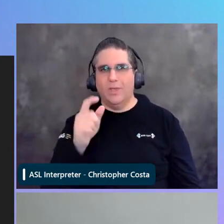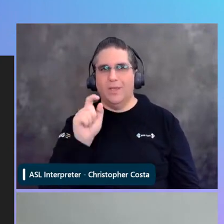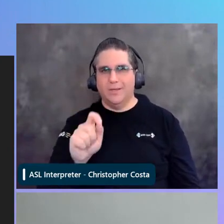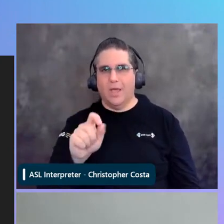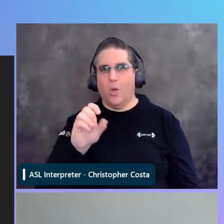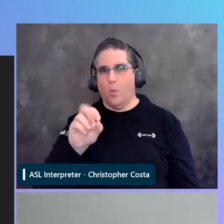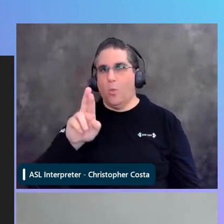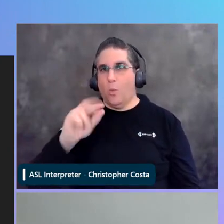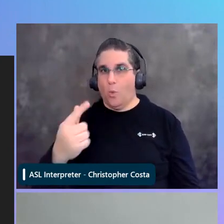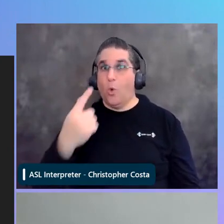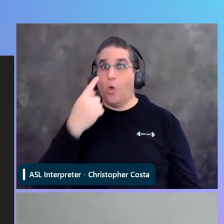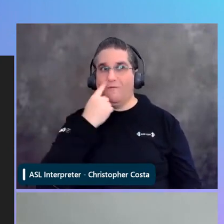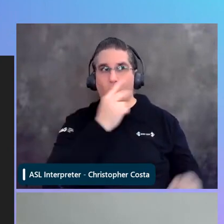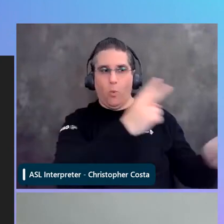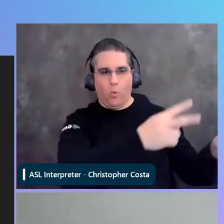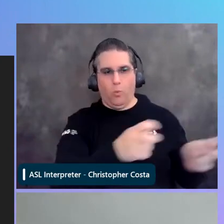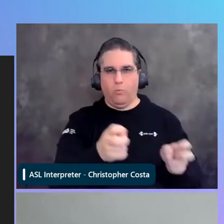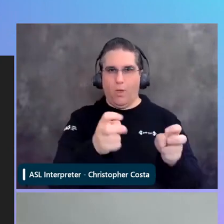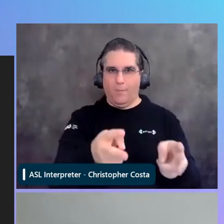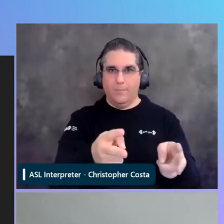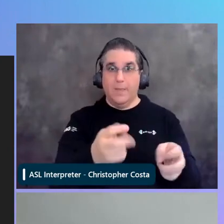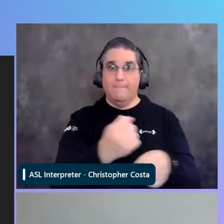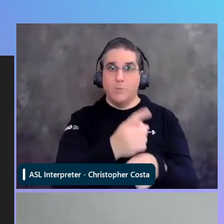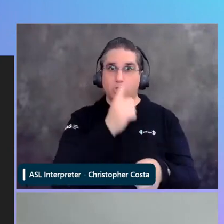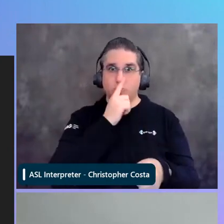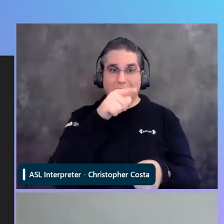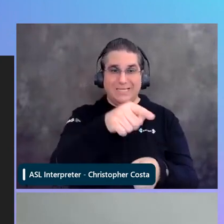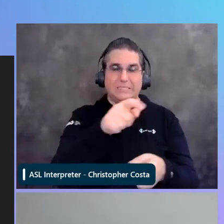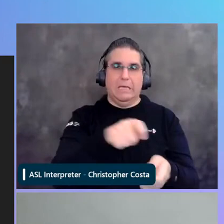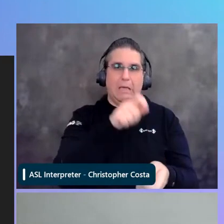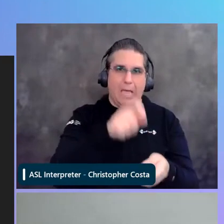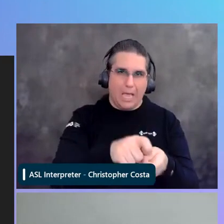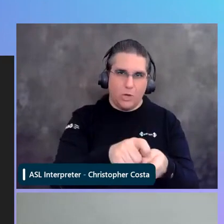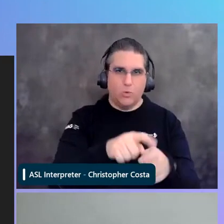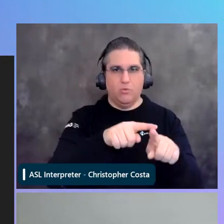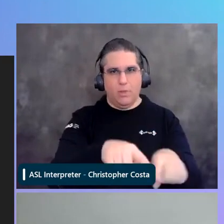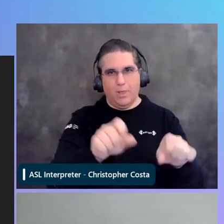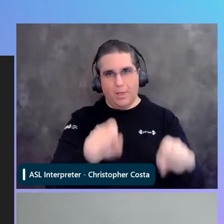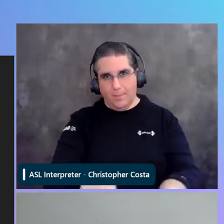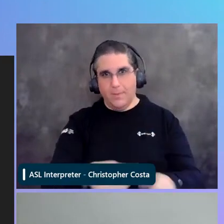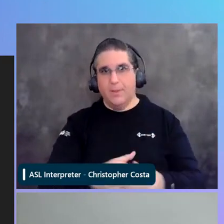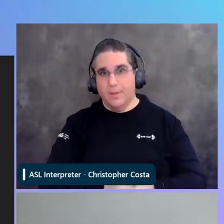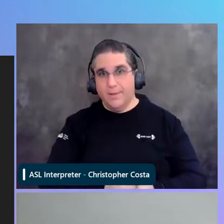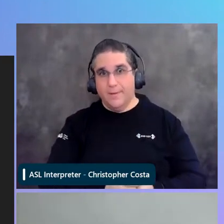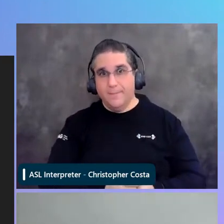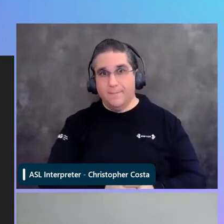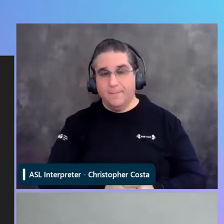to ensure accuracy and reliability in the generated